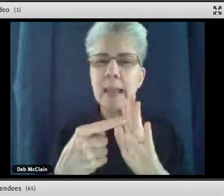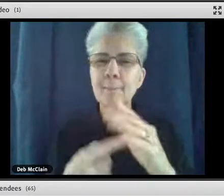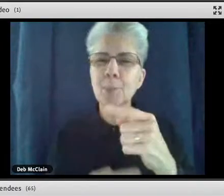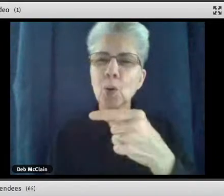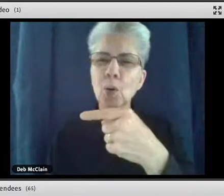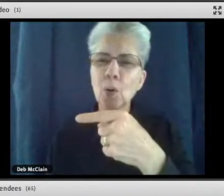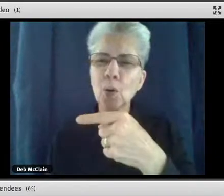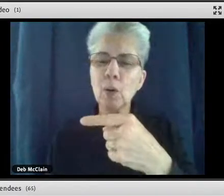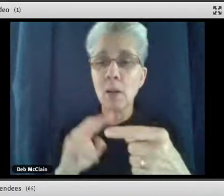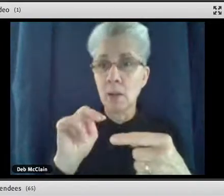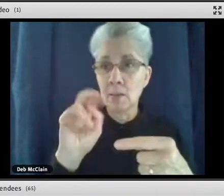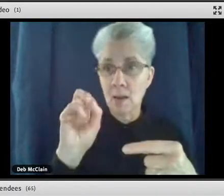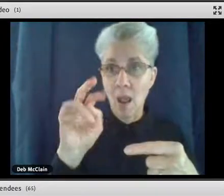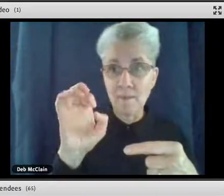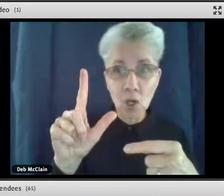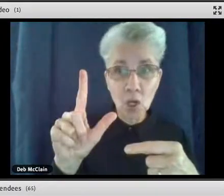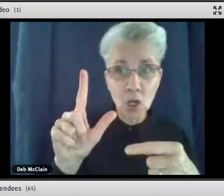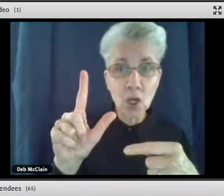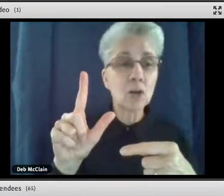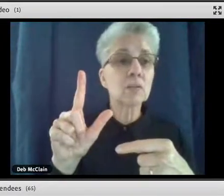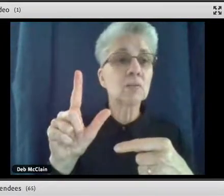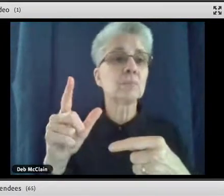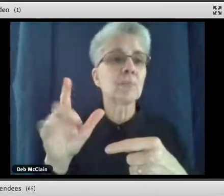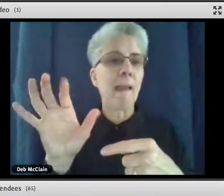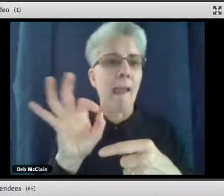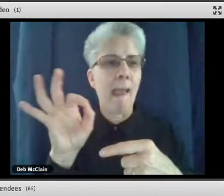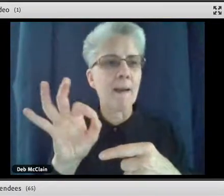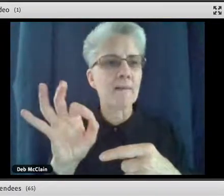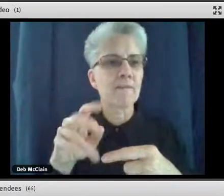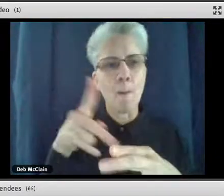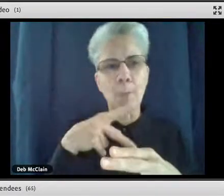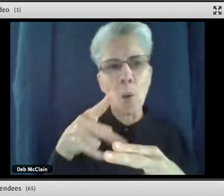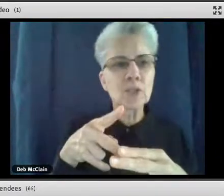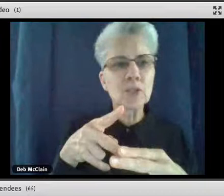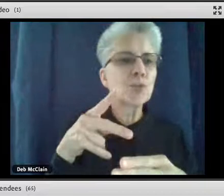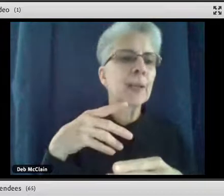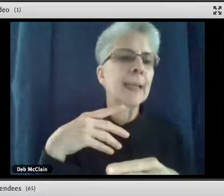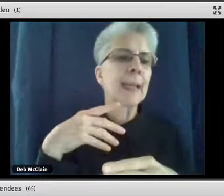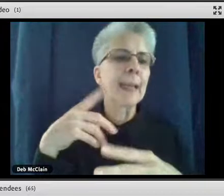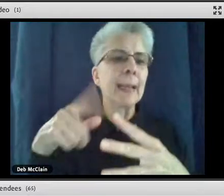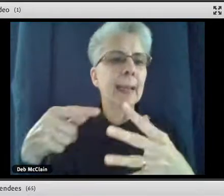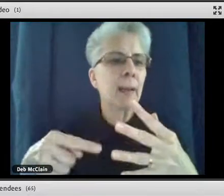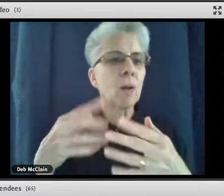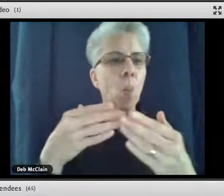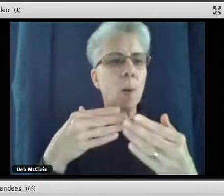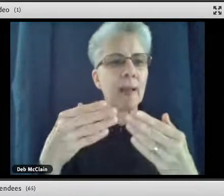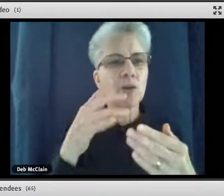but if we want to be more specific, we can. Like, for example, if we're cataloging a novel we put that "f."